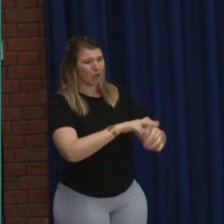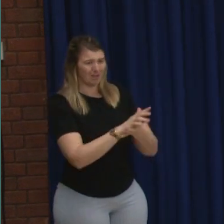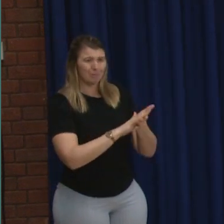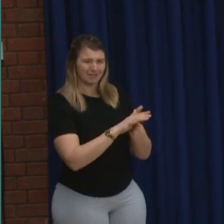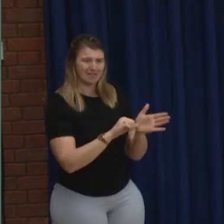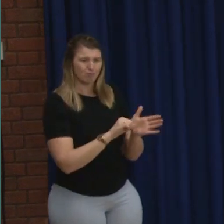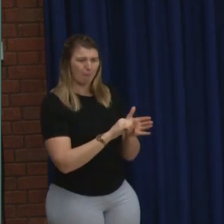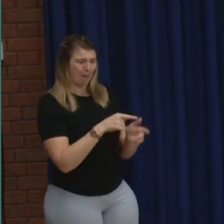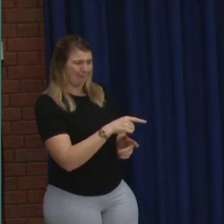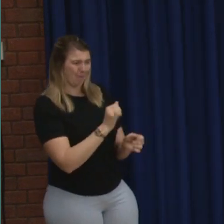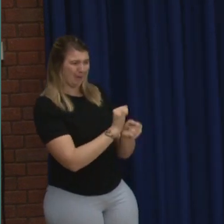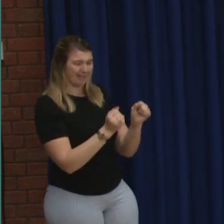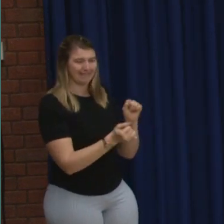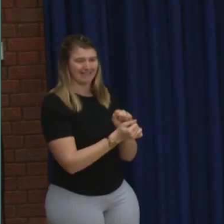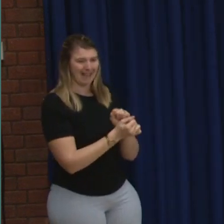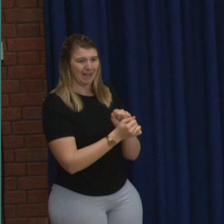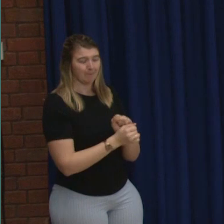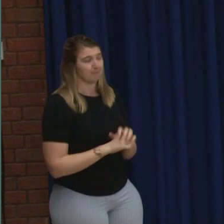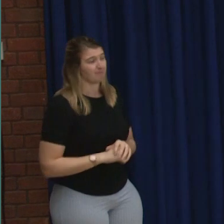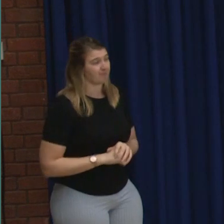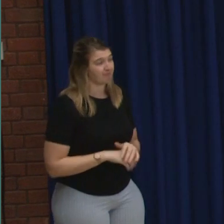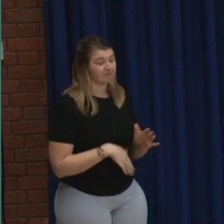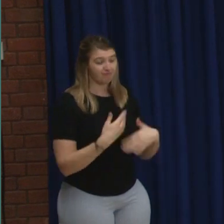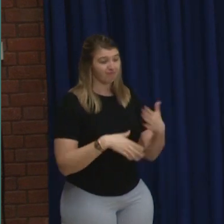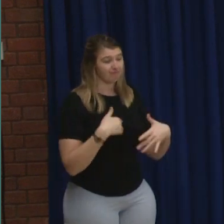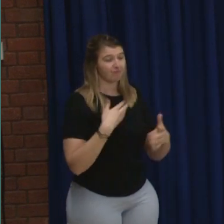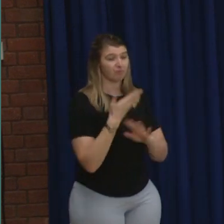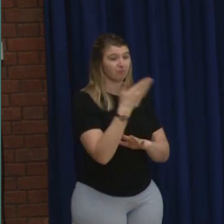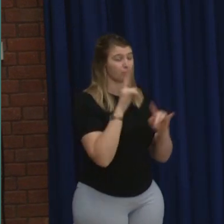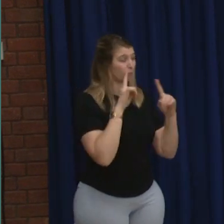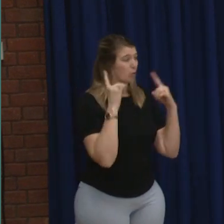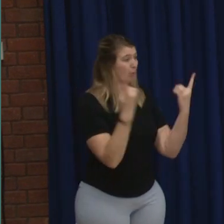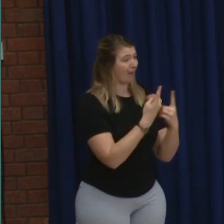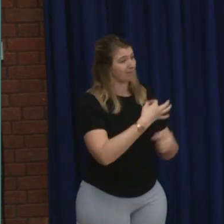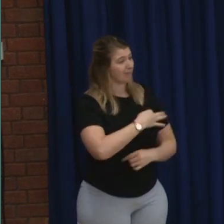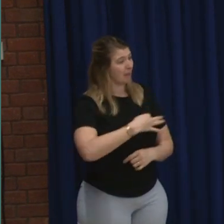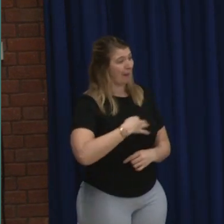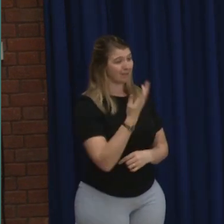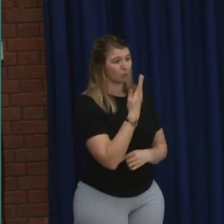when I went to, I got to medical school, I did well because we had an interview thank goodness,